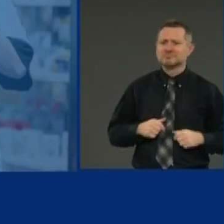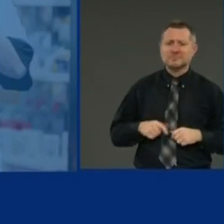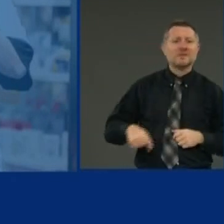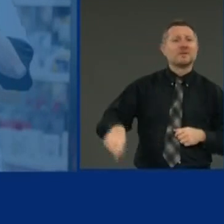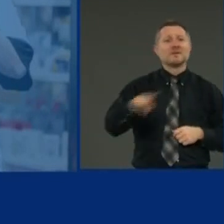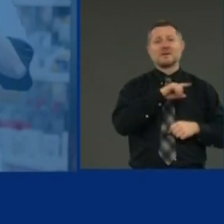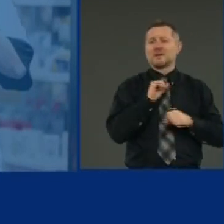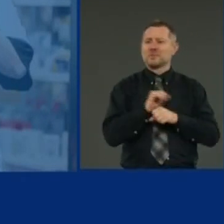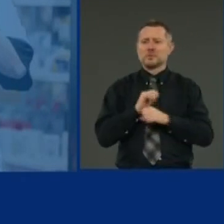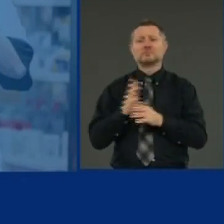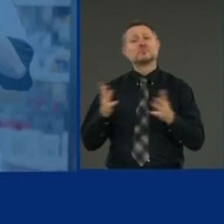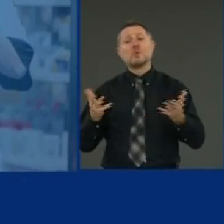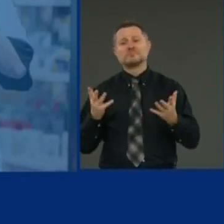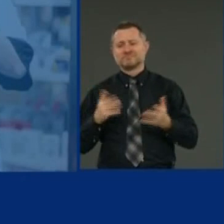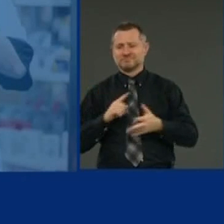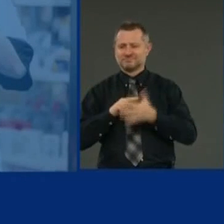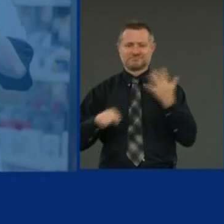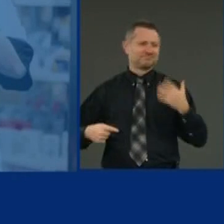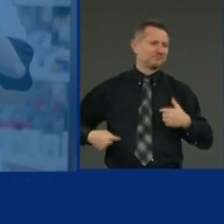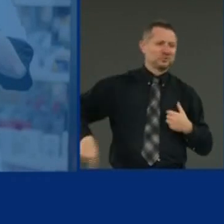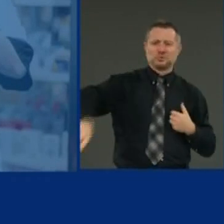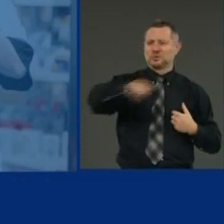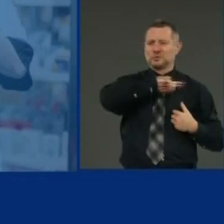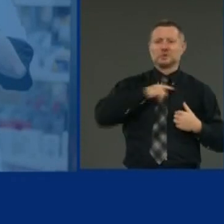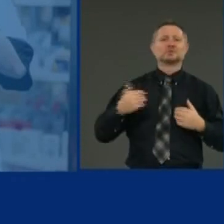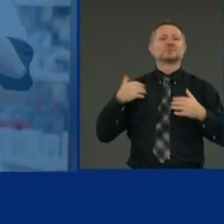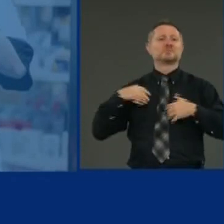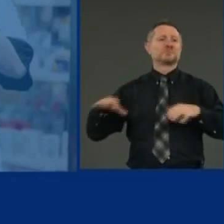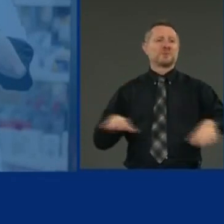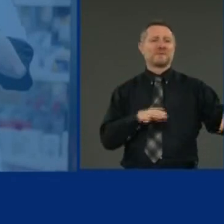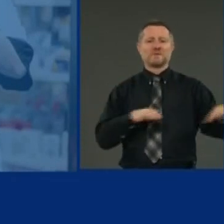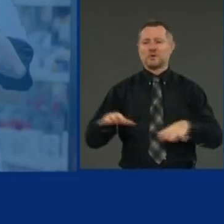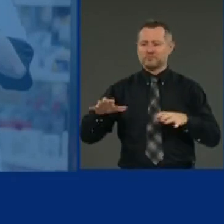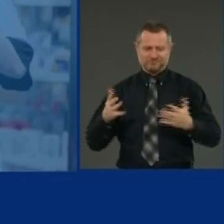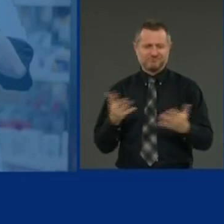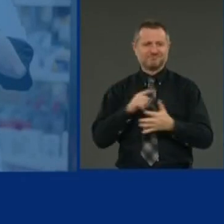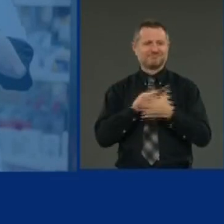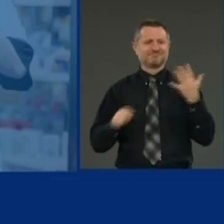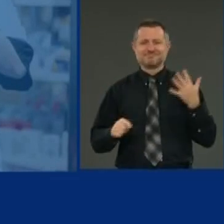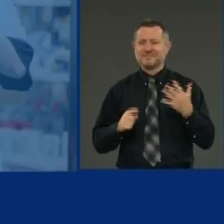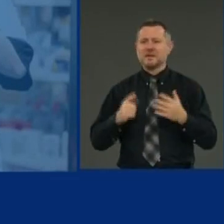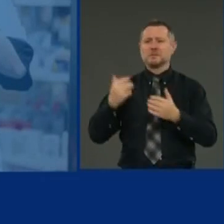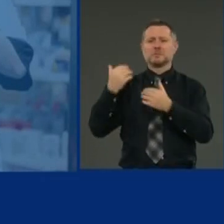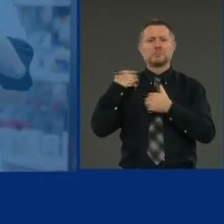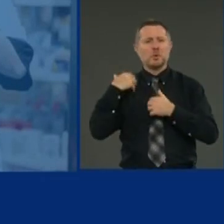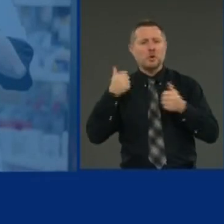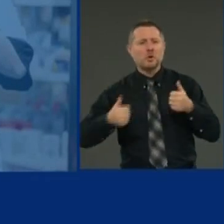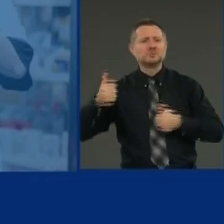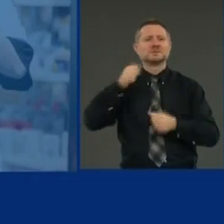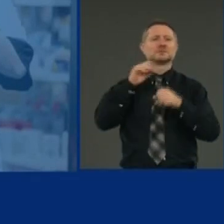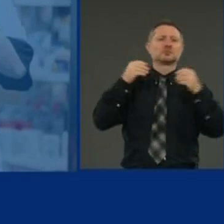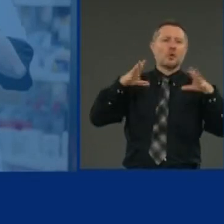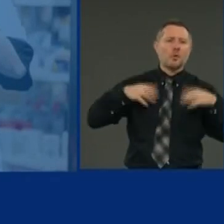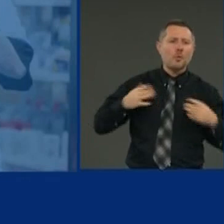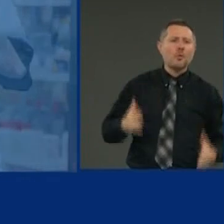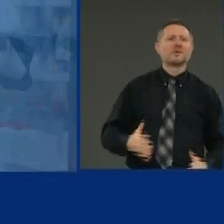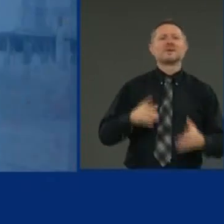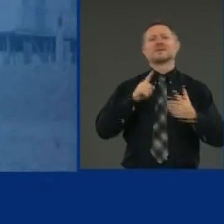THEY WILL HAVE EVIDENCE OF THATTEST AND PEOPLE WILL WEAR FACE COVERINGS. BUT THE BASIC RULE IS HOW WE ACT.